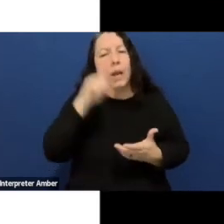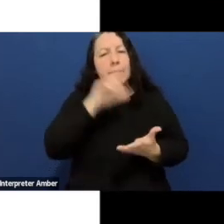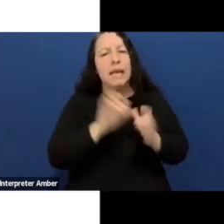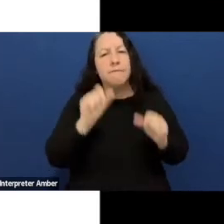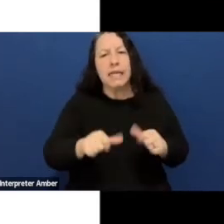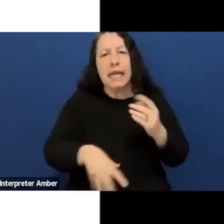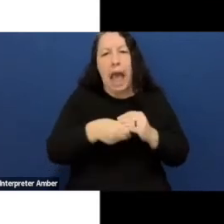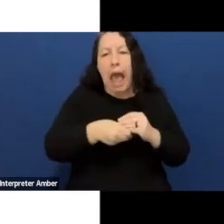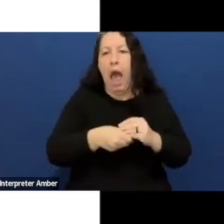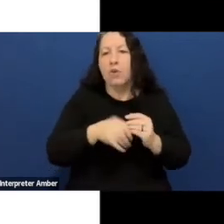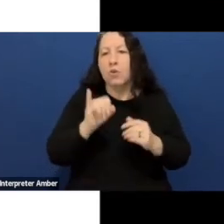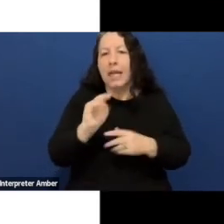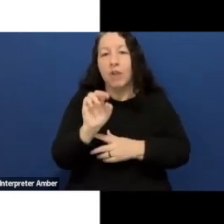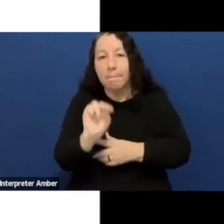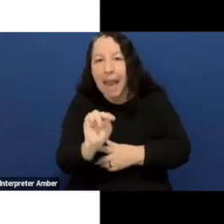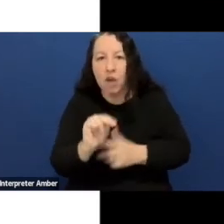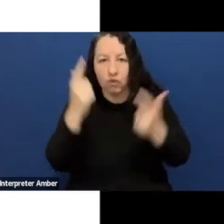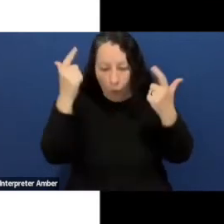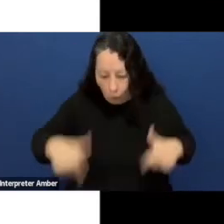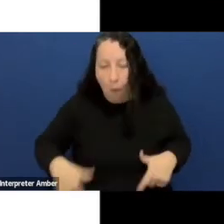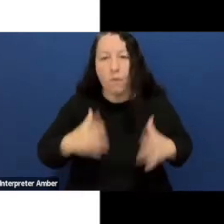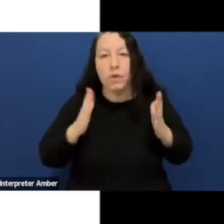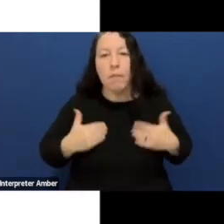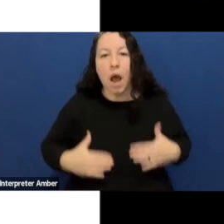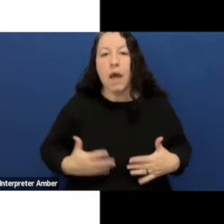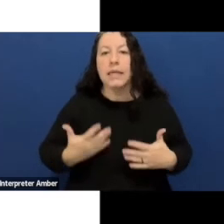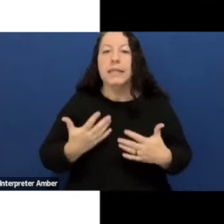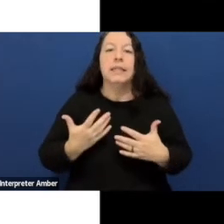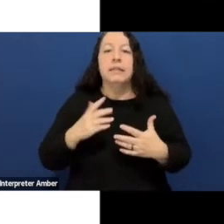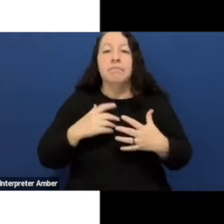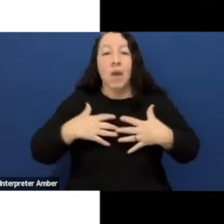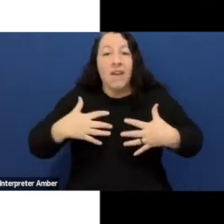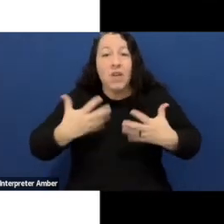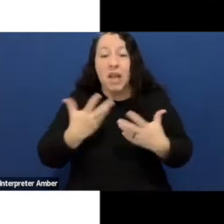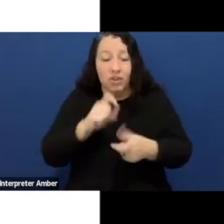virus can still be found in their bodies months later. We think that this can contribute to